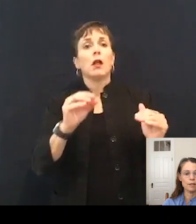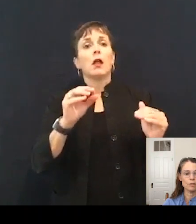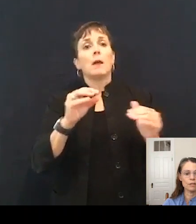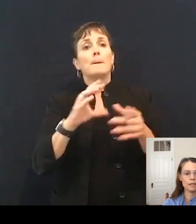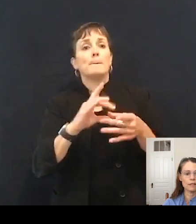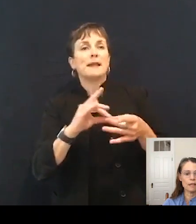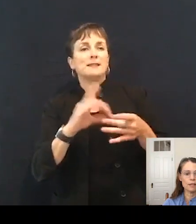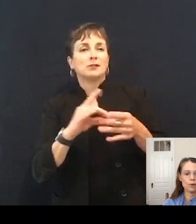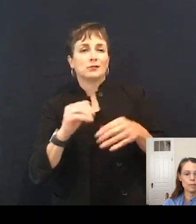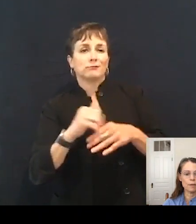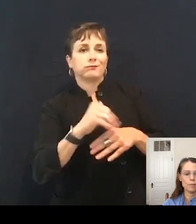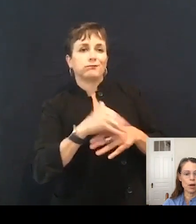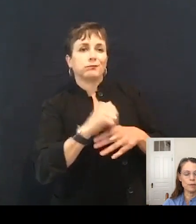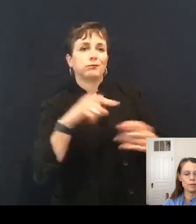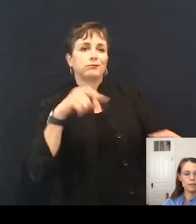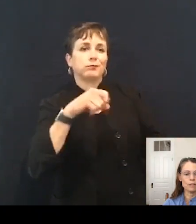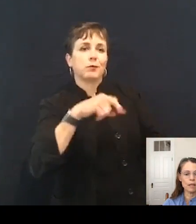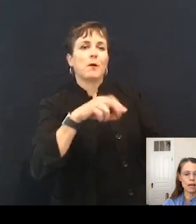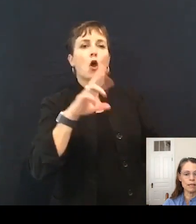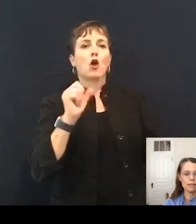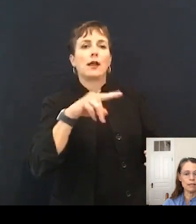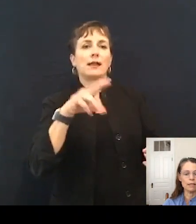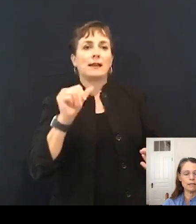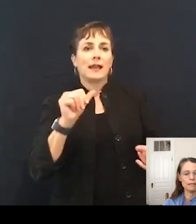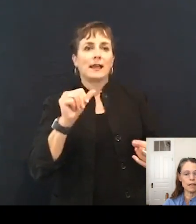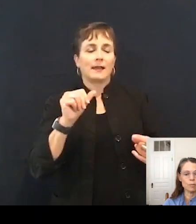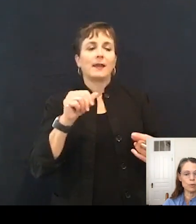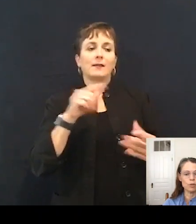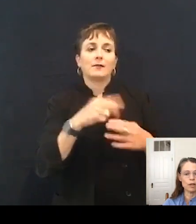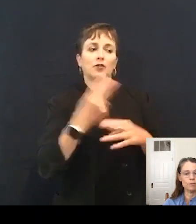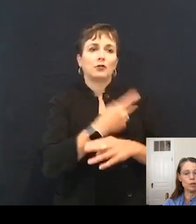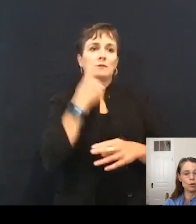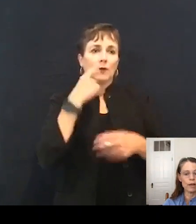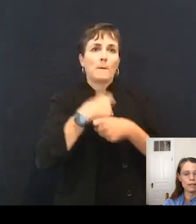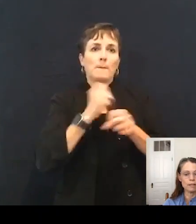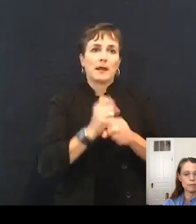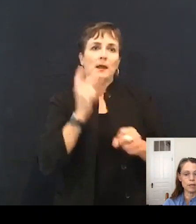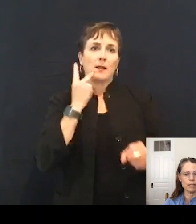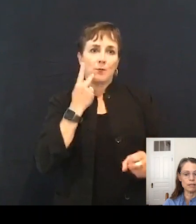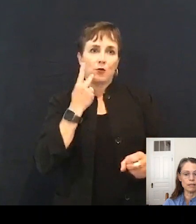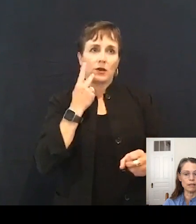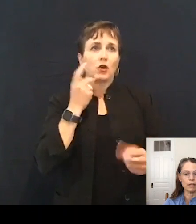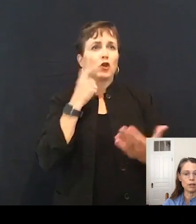You see in the diagram at the bottom of the slide, an example of correct splicing,